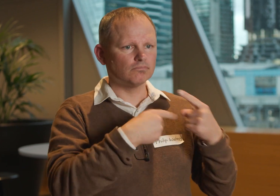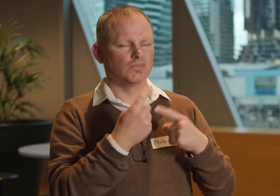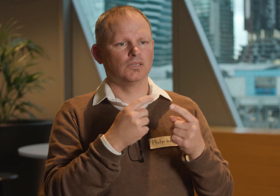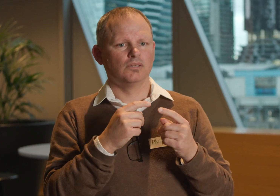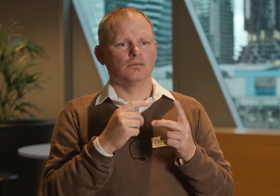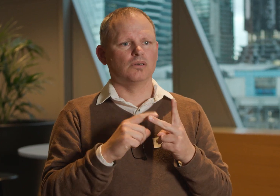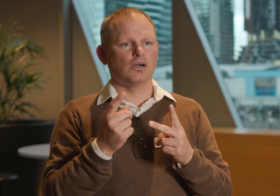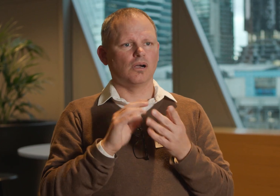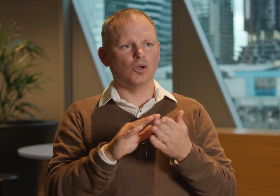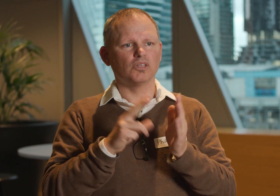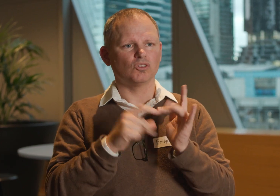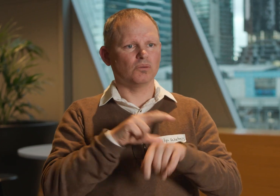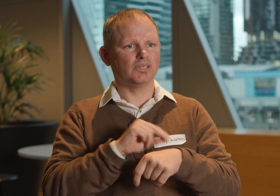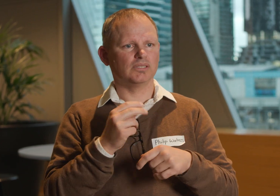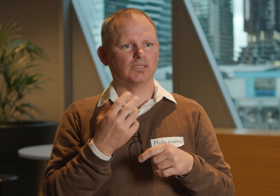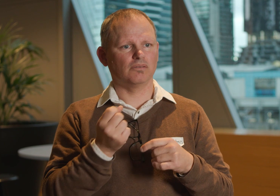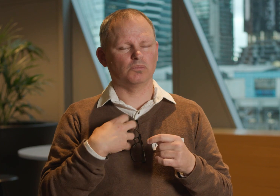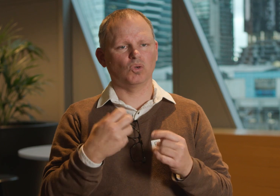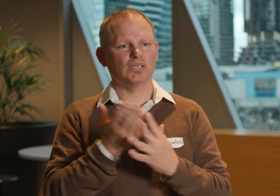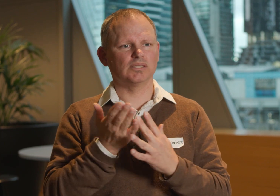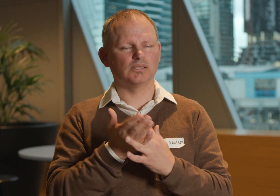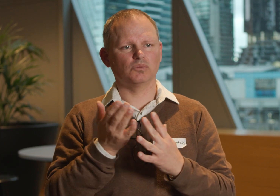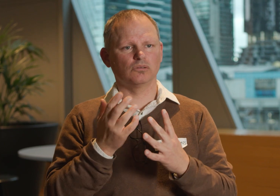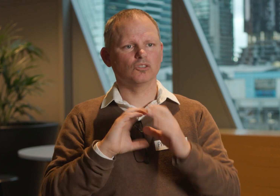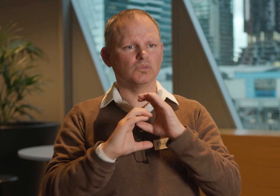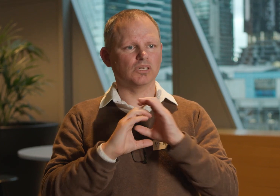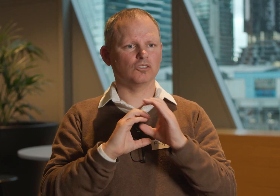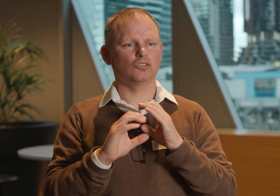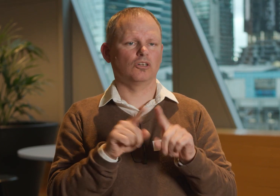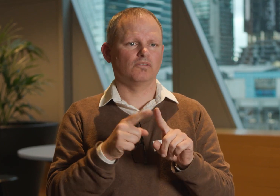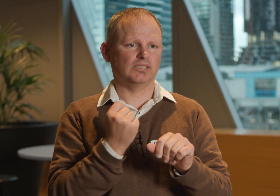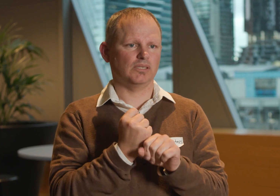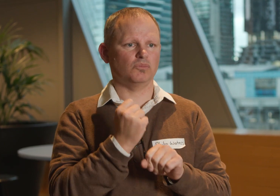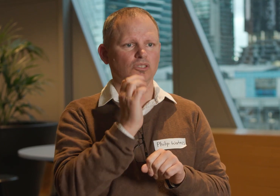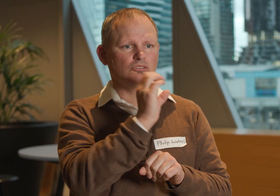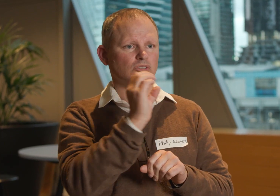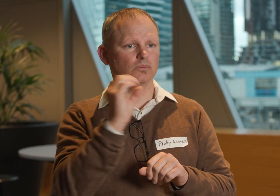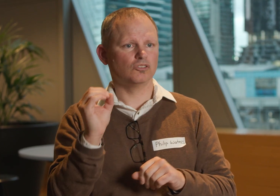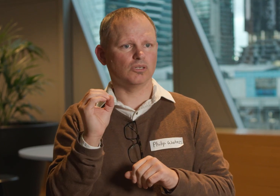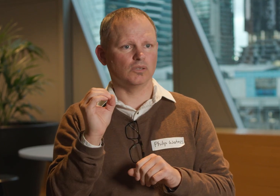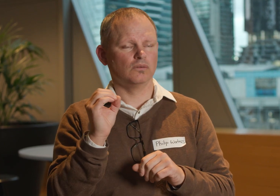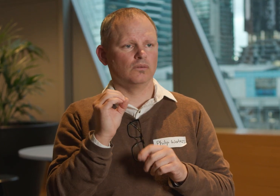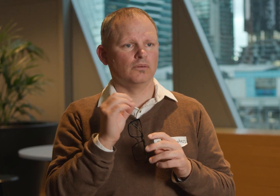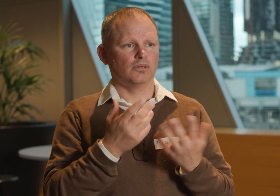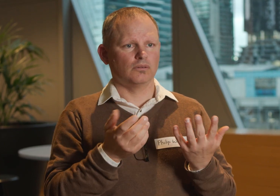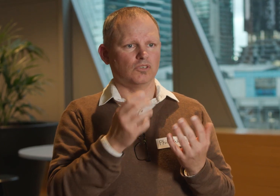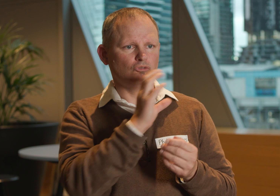hearing community helping the Victoria Police provide accessible communication. Particularly